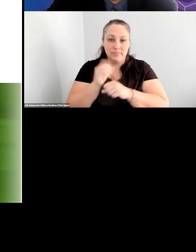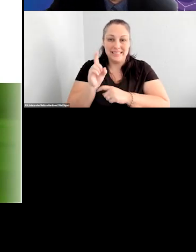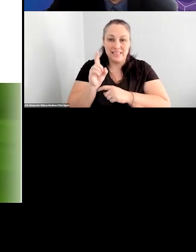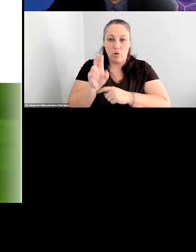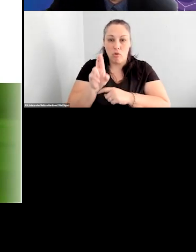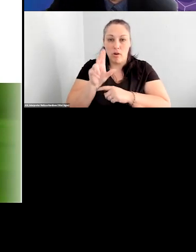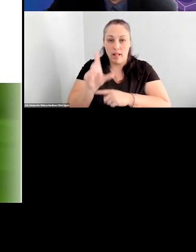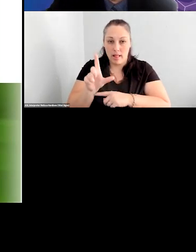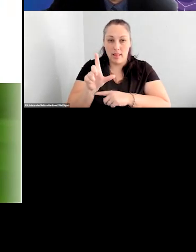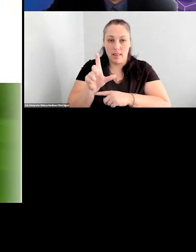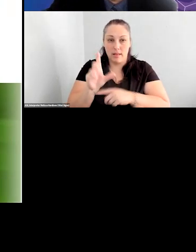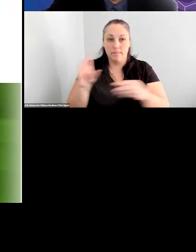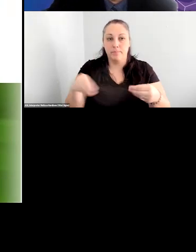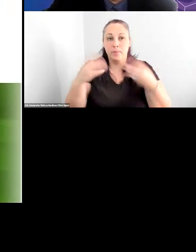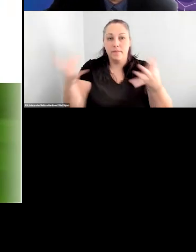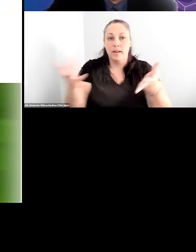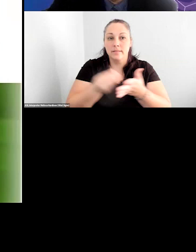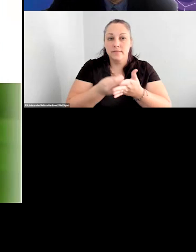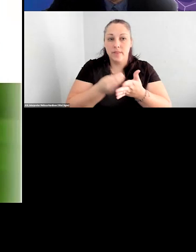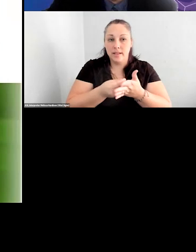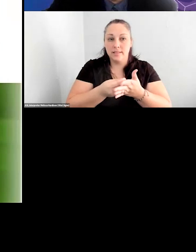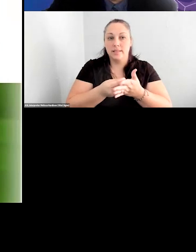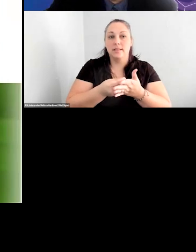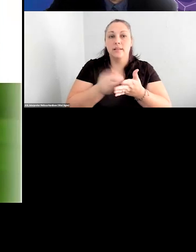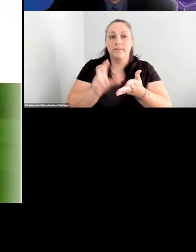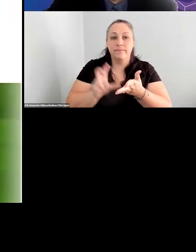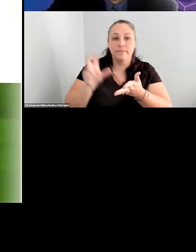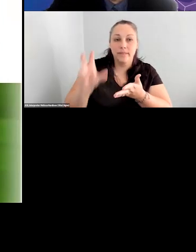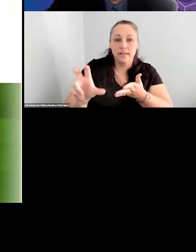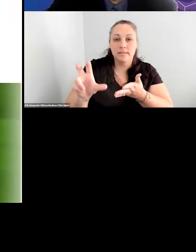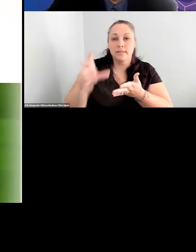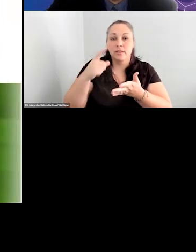and the study of technologies intended to enhance the STEM learning for all students.